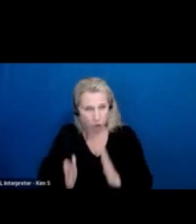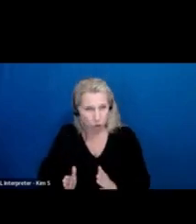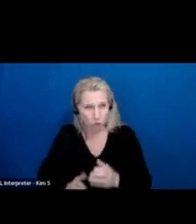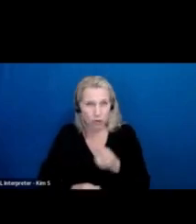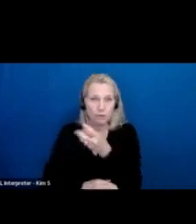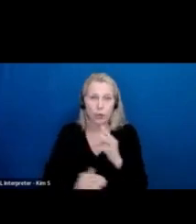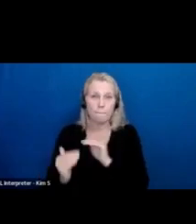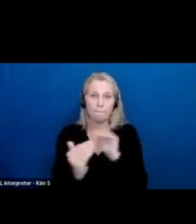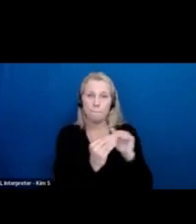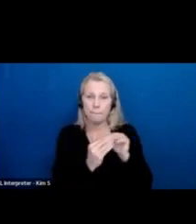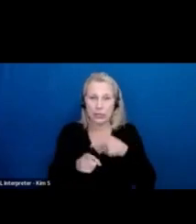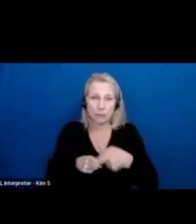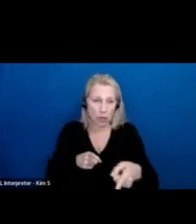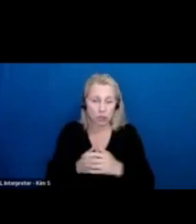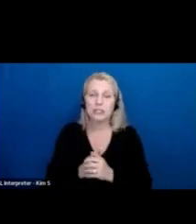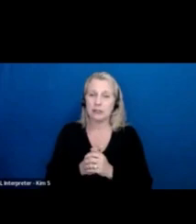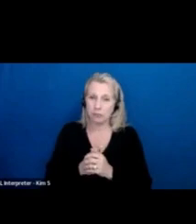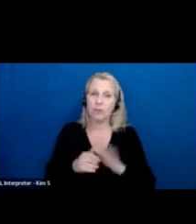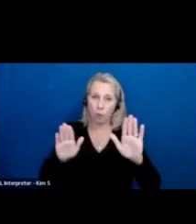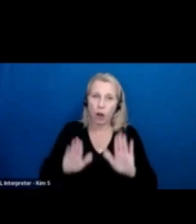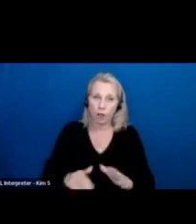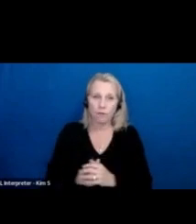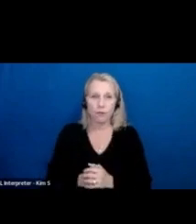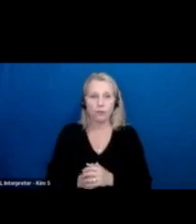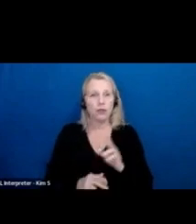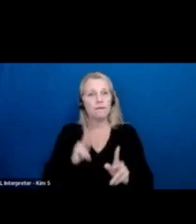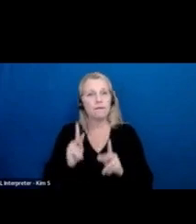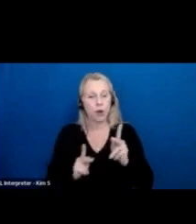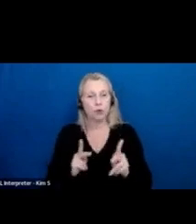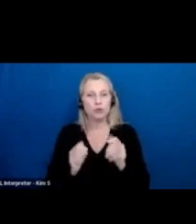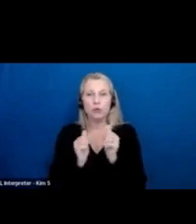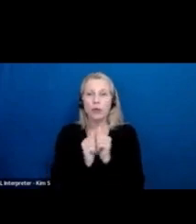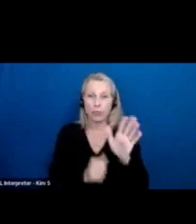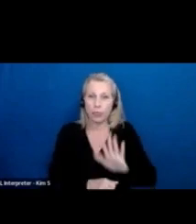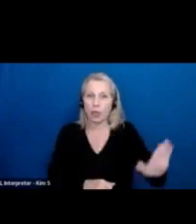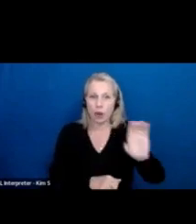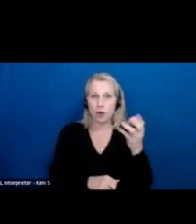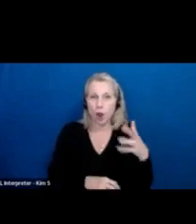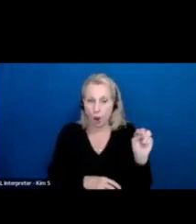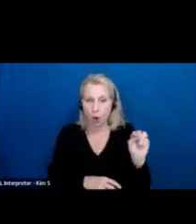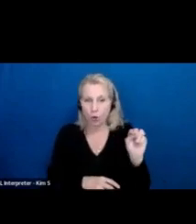specialists, wonderful, and folks with their own direct lived experience of navigating